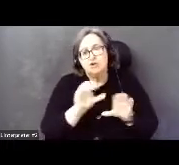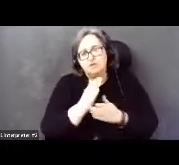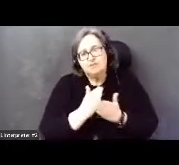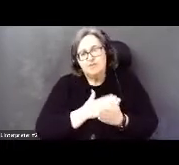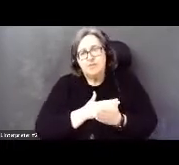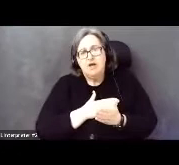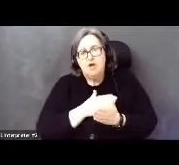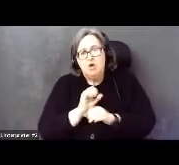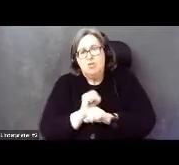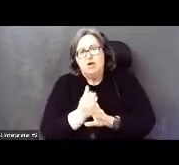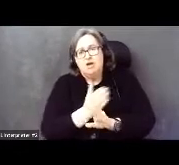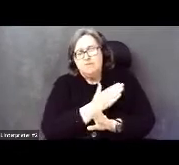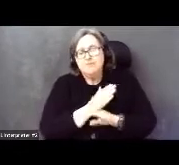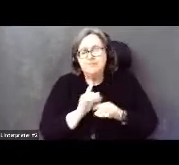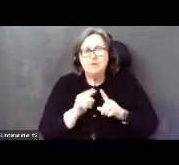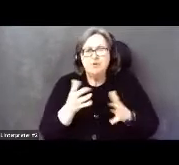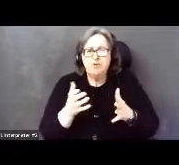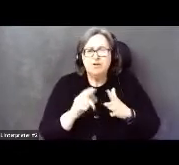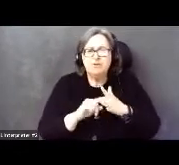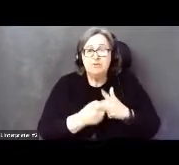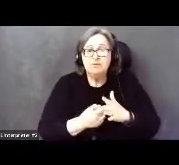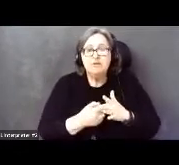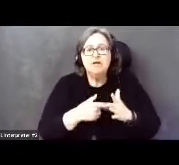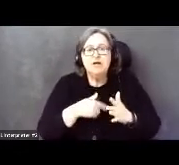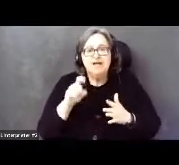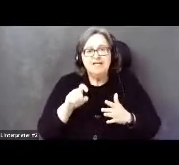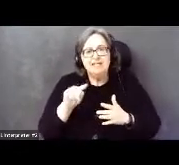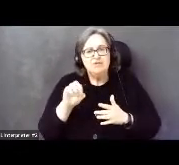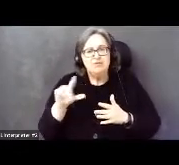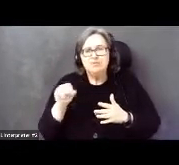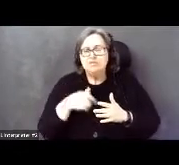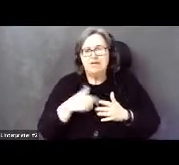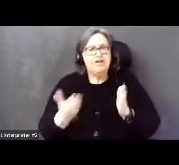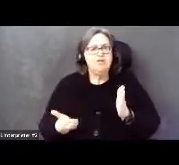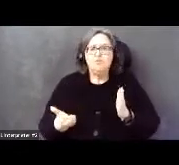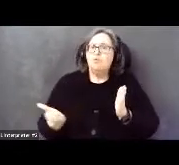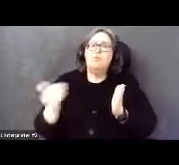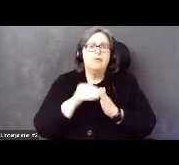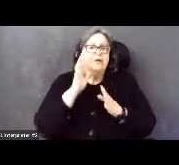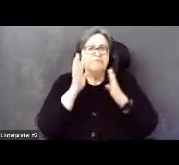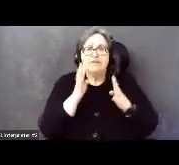Then we are getting ready to plan. I don't need tools and recreate the sky. I want to